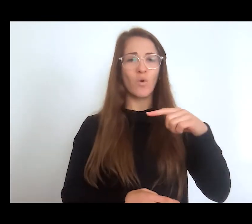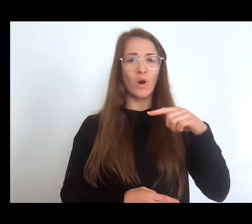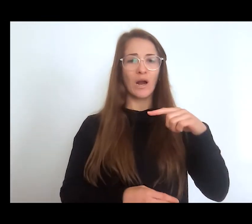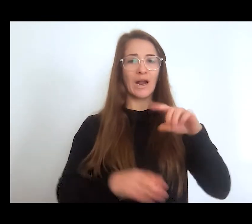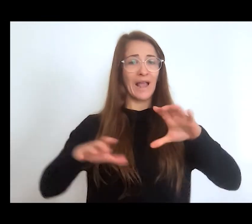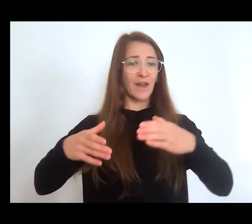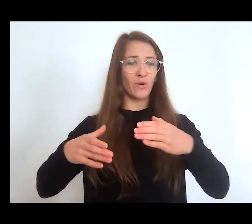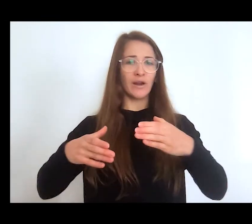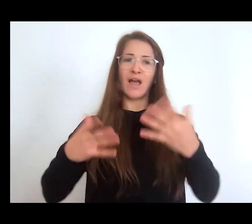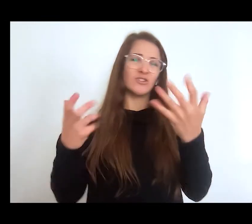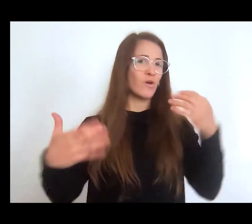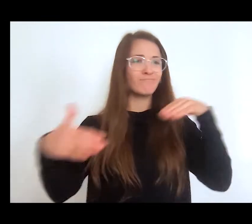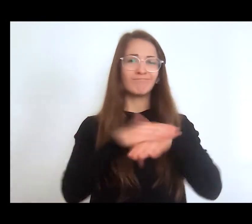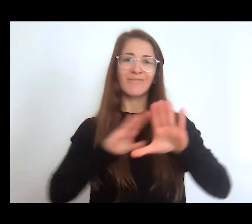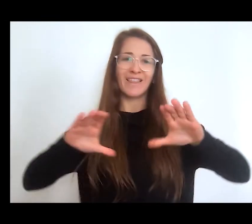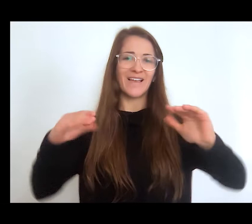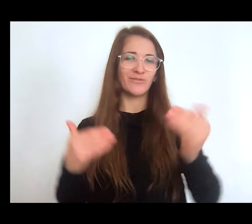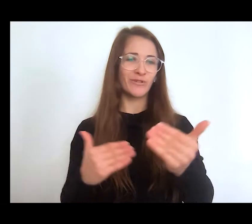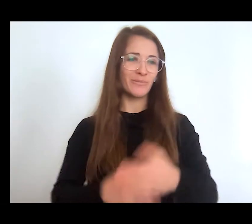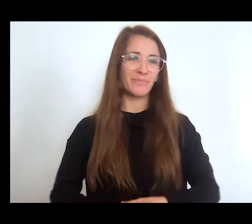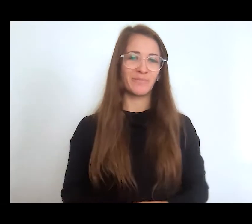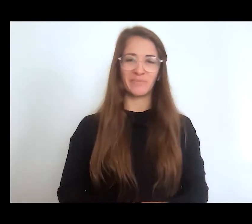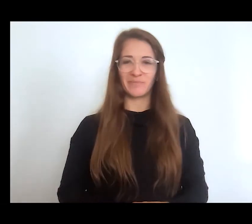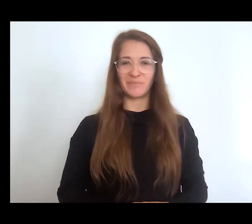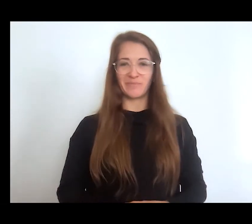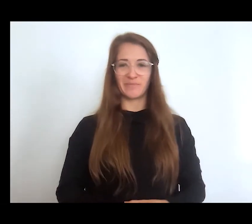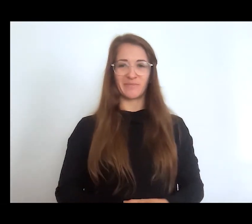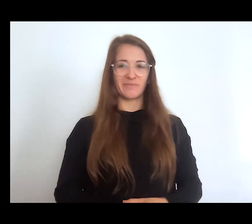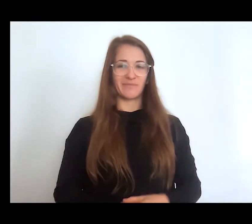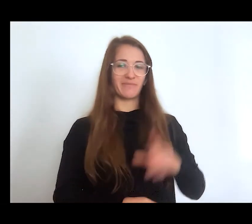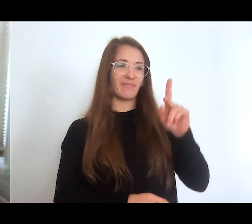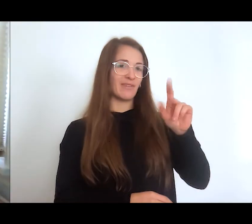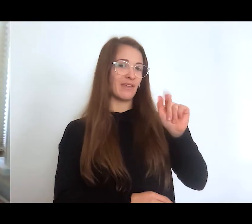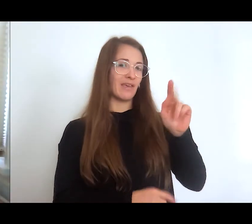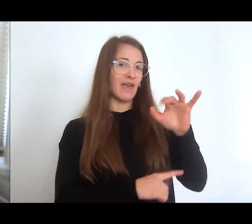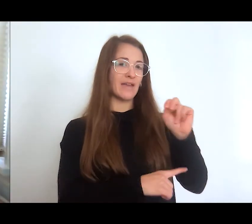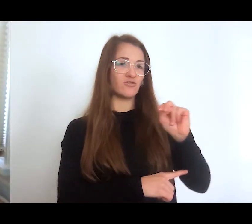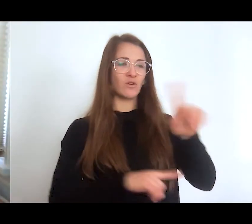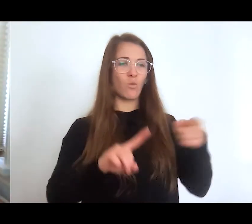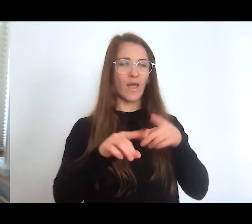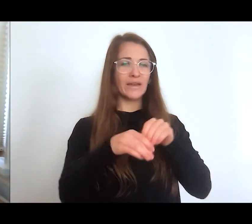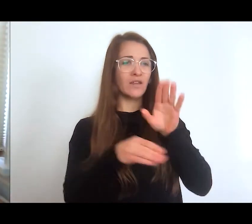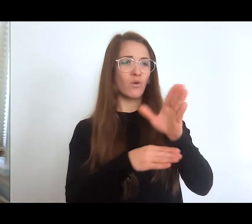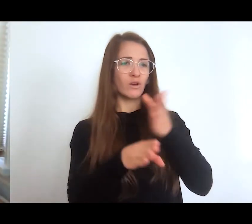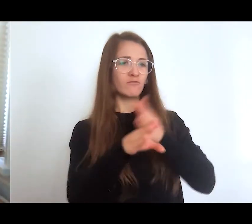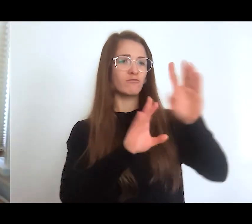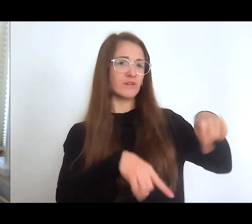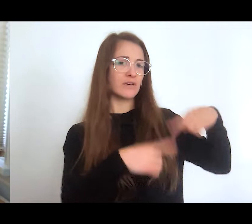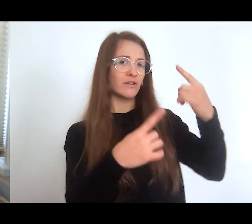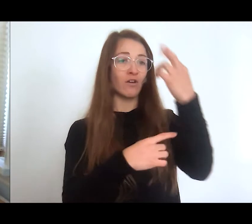IT IS NOT ABOUT A NONPROFIT OR A CATEGORY. IT WAS JUST GETTING IN THE CLASSROOM. AND KATRIN, SAME QUESTION,